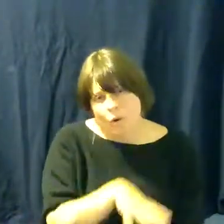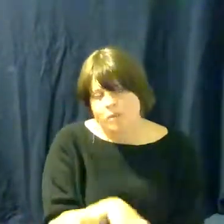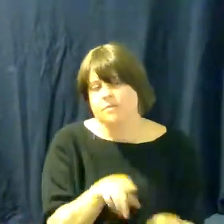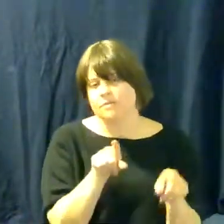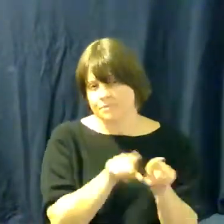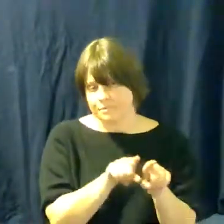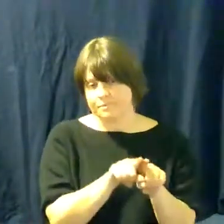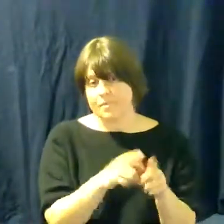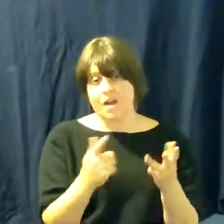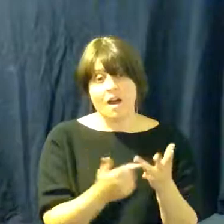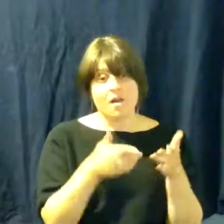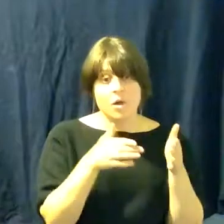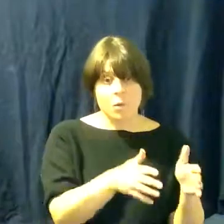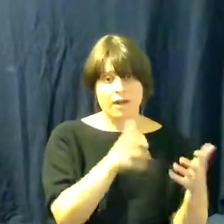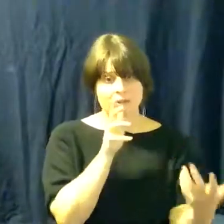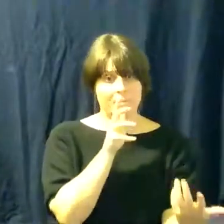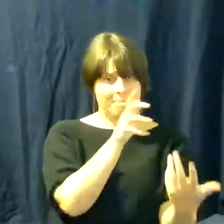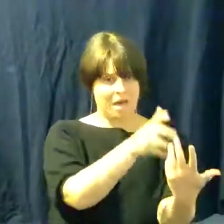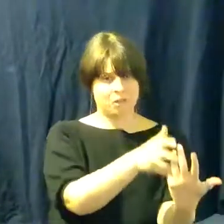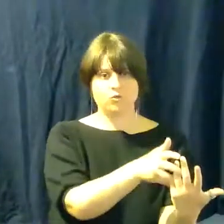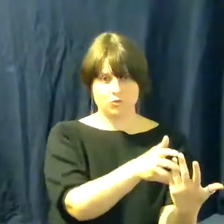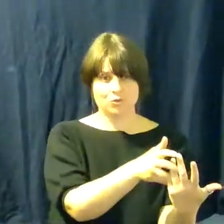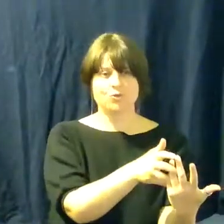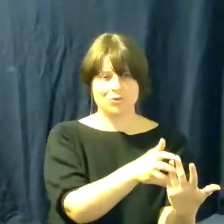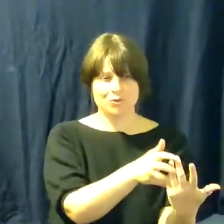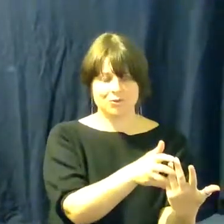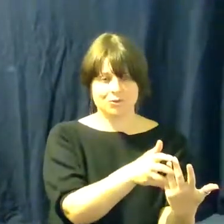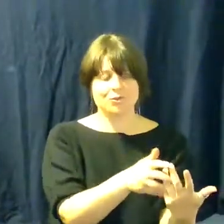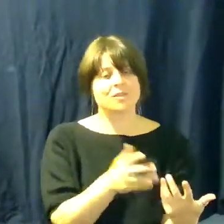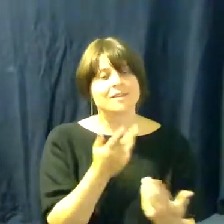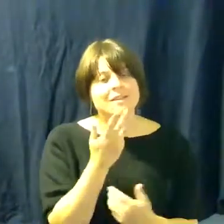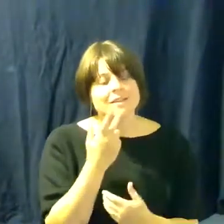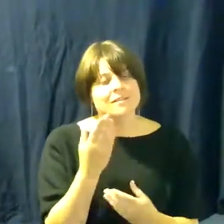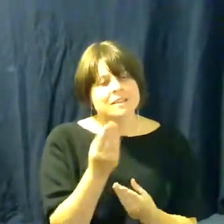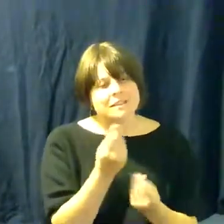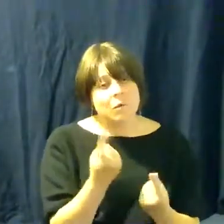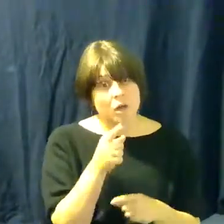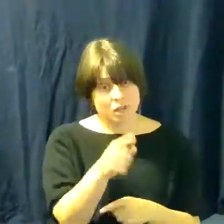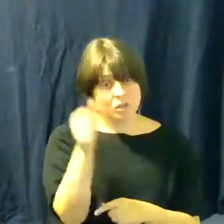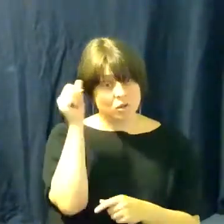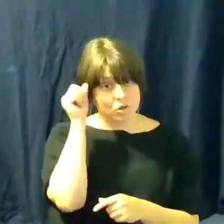they don't know. So we would want to get that information from you , the sorts of things that you want in your mentor.